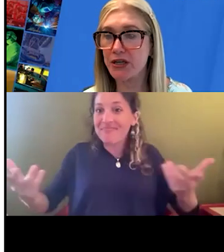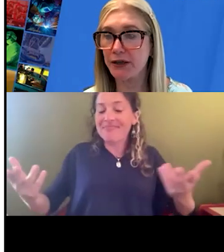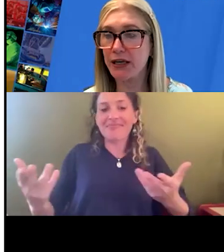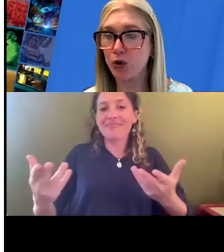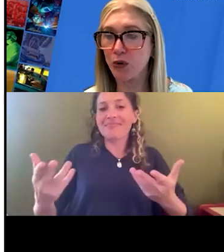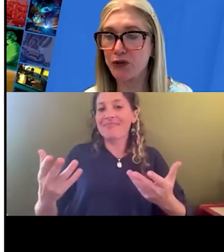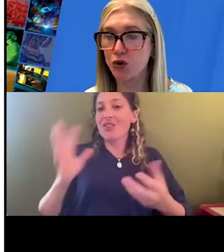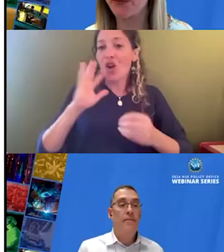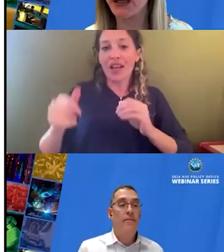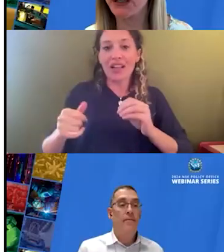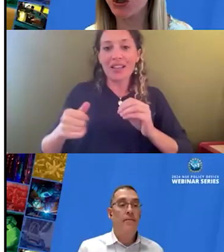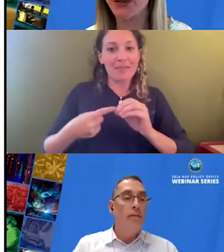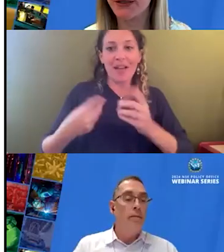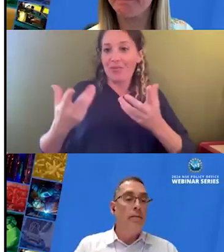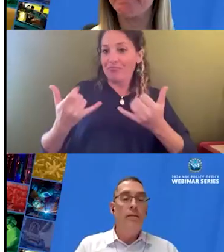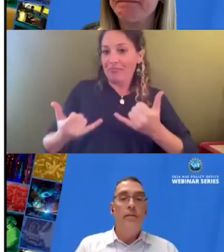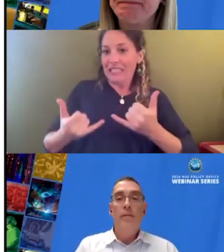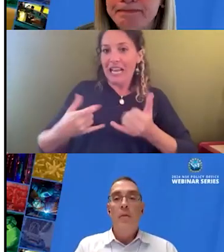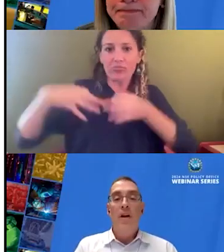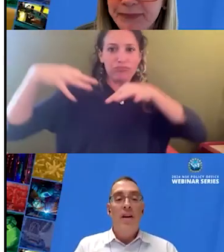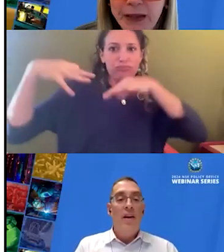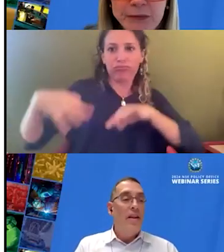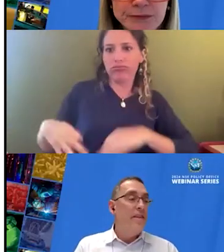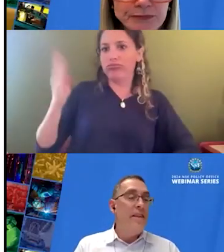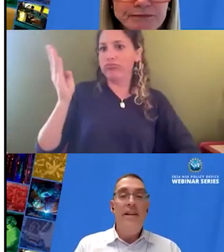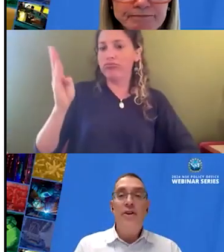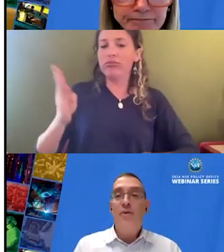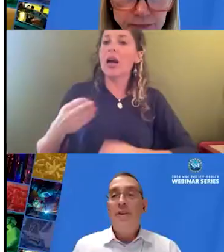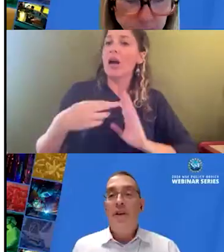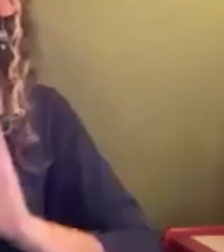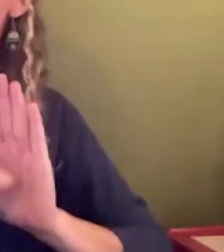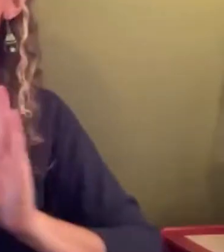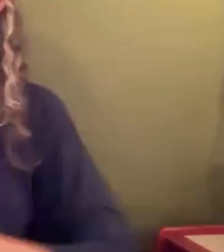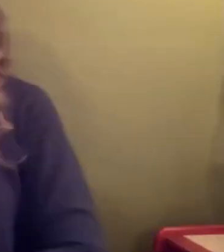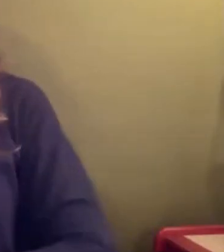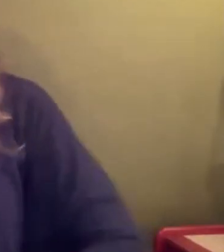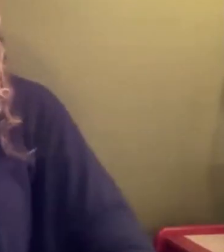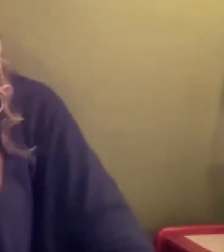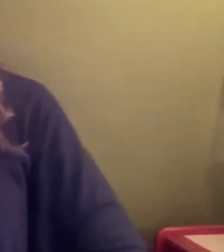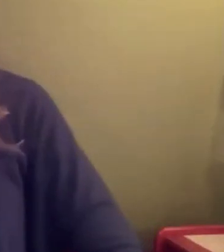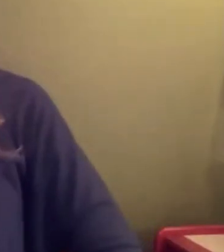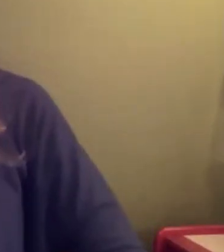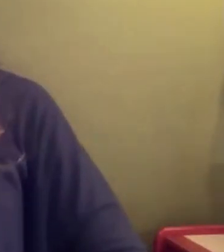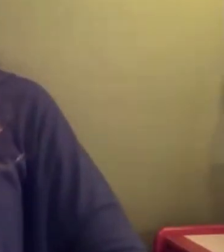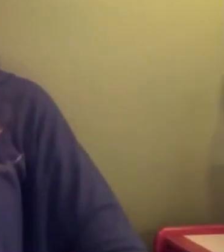done here with the terms and conditions. Jeremy Leffler: Thank you, Jean. I want to thank my colleagues for answering